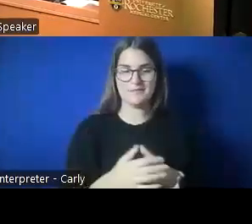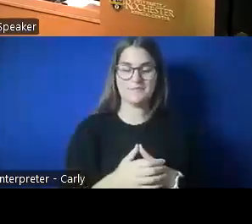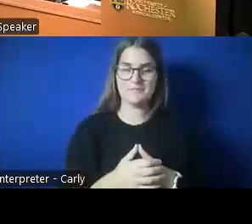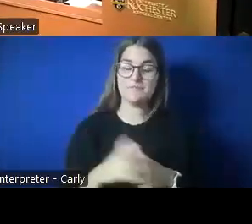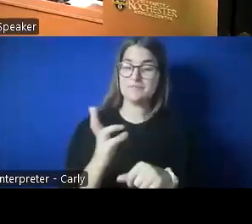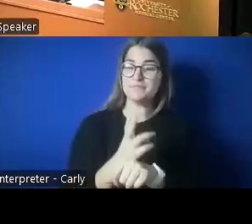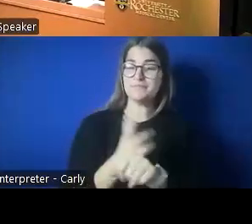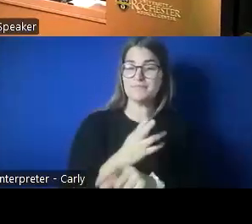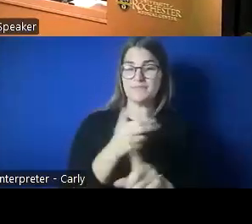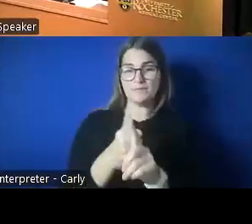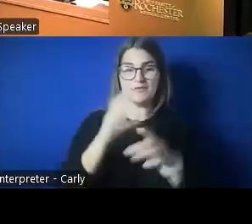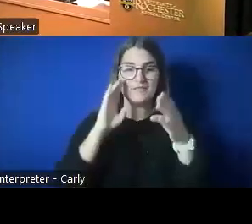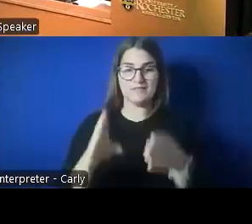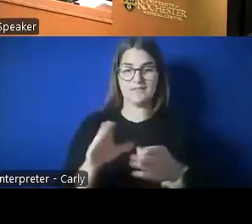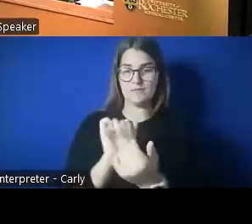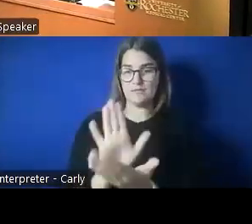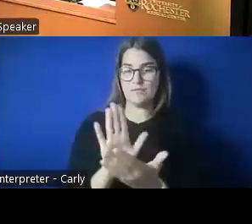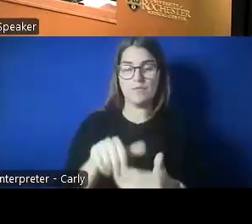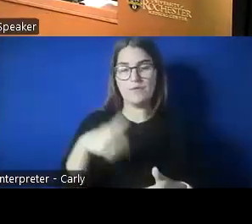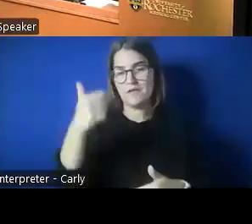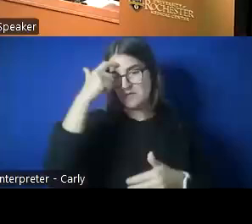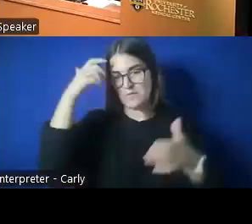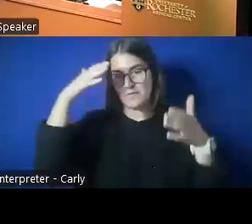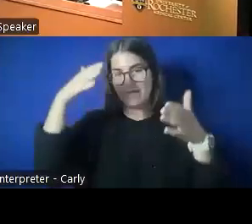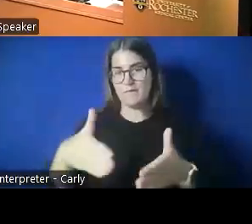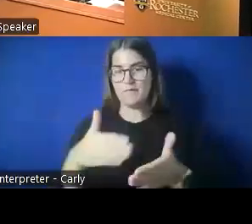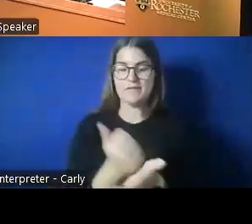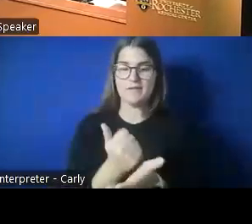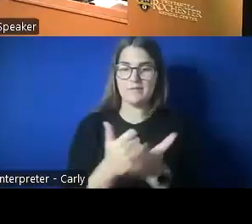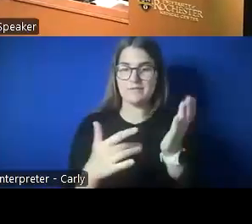person- centered approach along with other trauma focused therapeutic techniques to help survivors